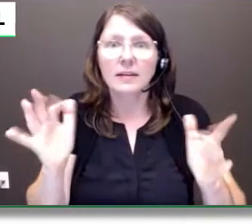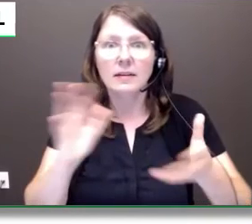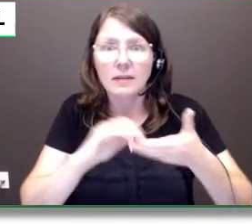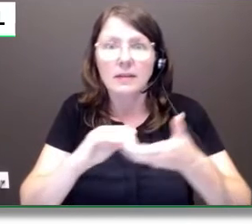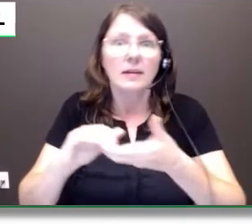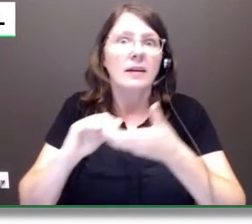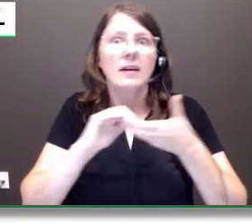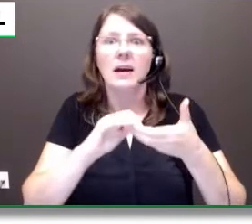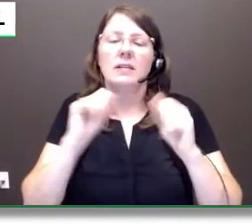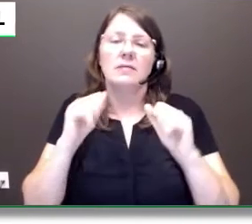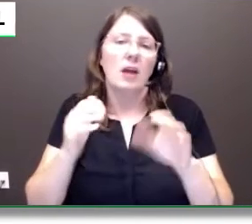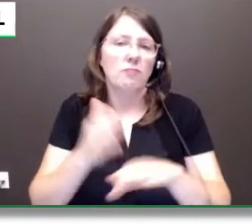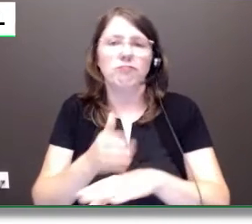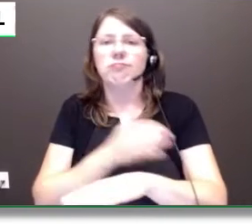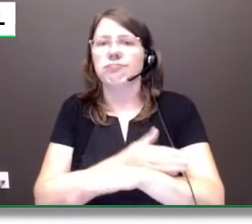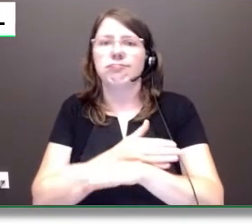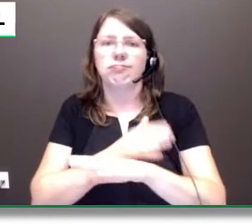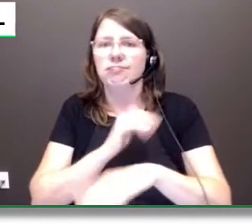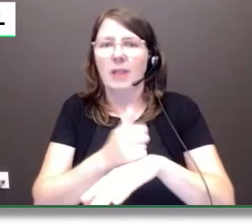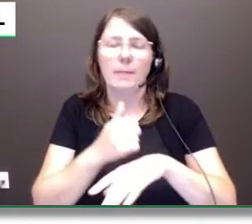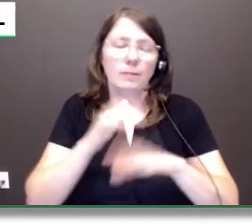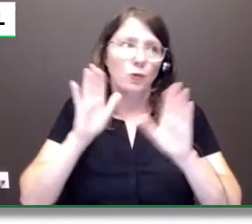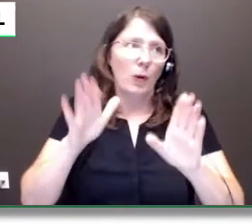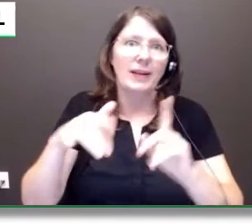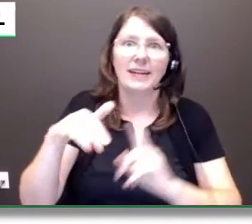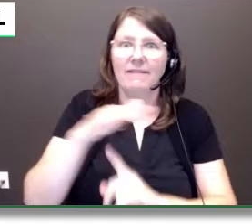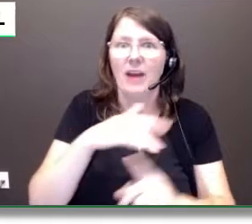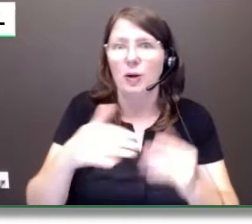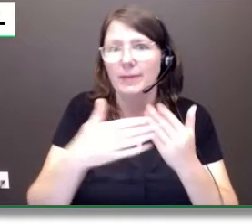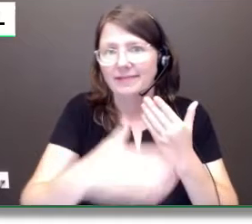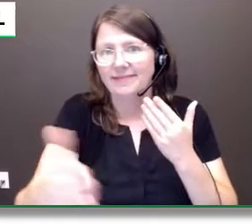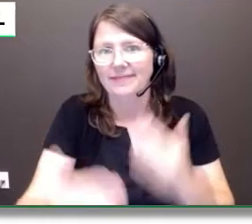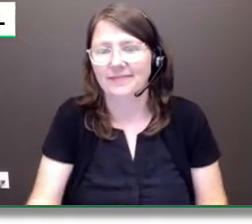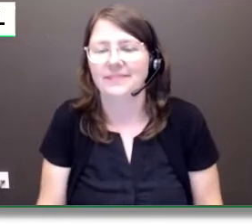Absolutely. Uh Noah are you seeing partnerships uh